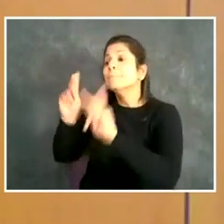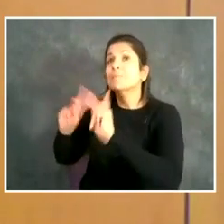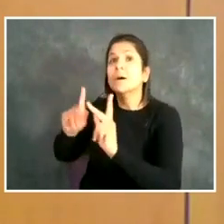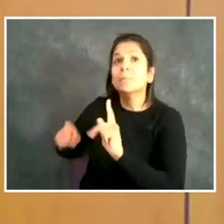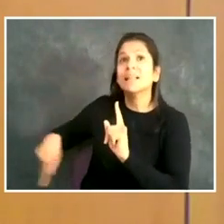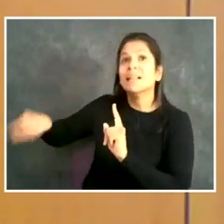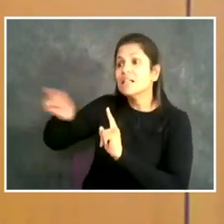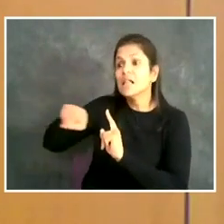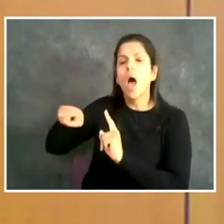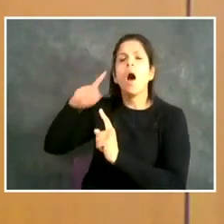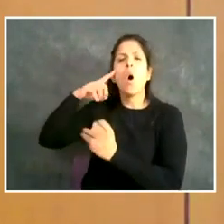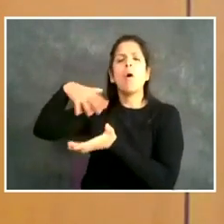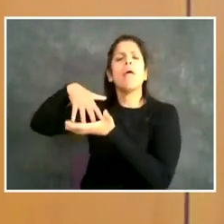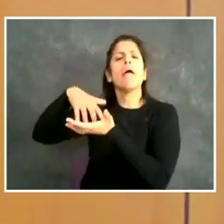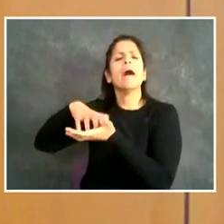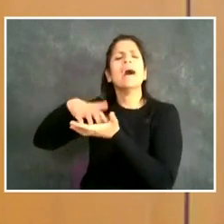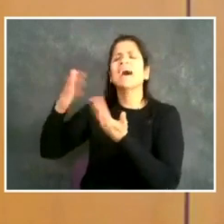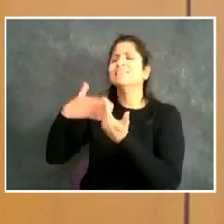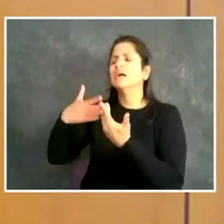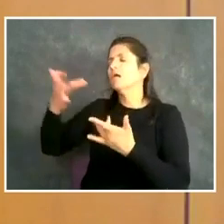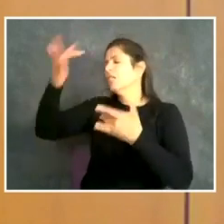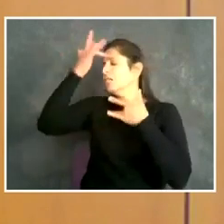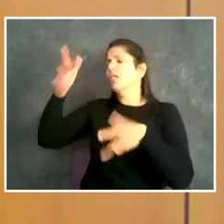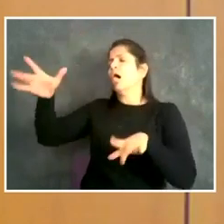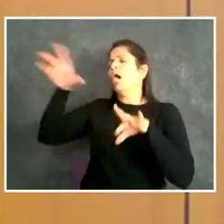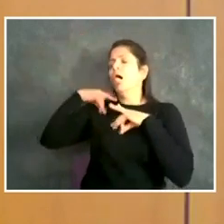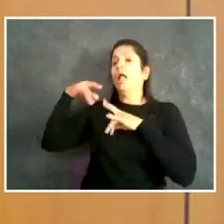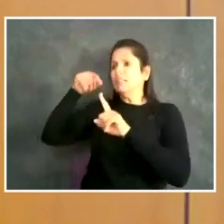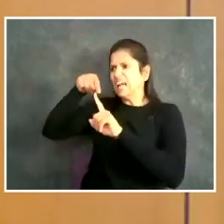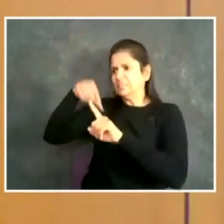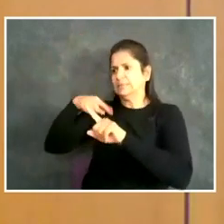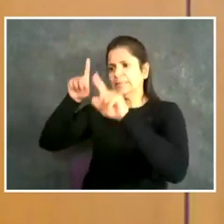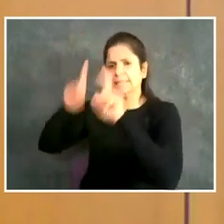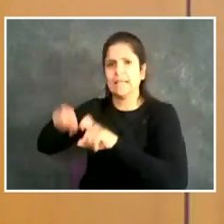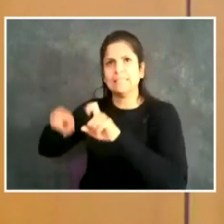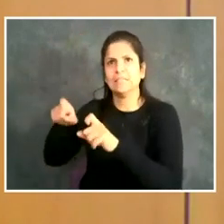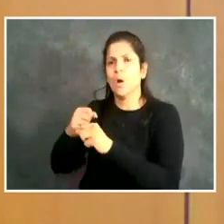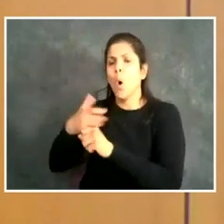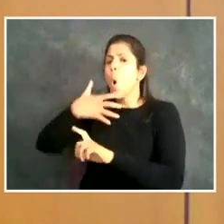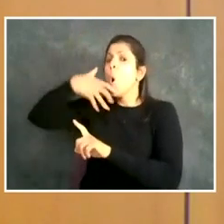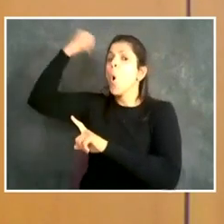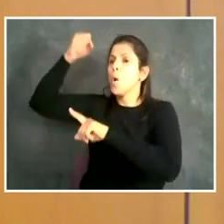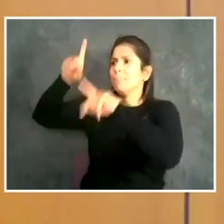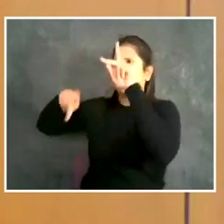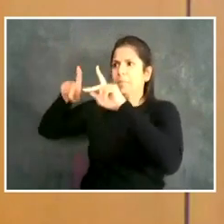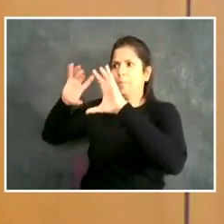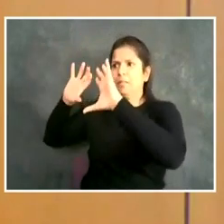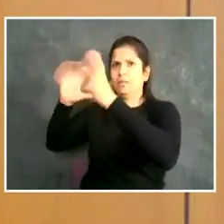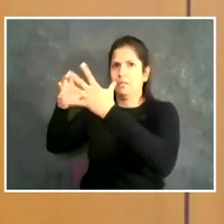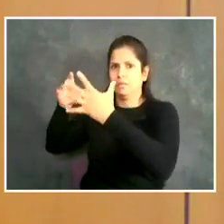REGARD TO TESTING FOR INFECTION, THE GUIDANCE IS IN TERMS OF MAKING SURE THAT INDIVIDUALS WHO HAVE CHRONIC AND UNDERLYING ILLNESSES THAT